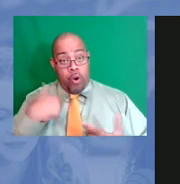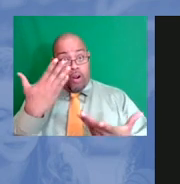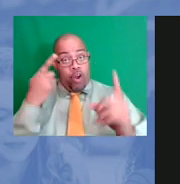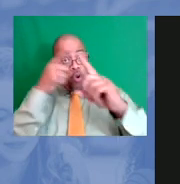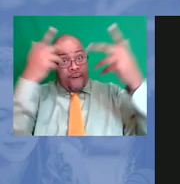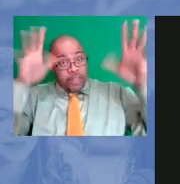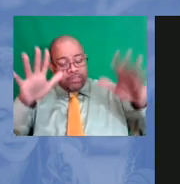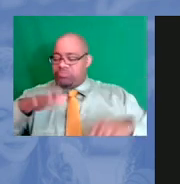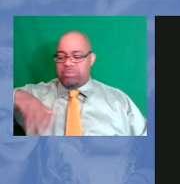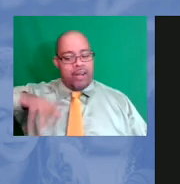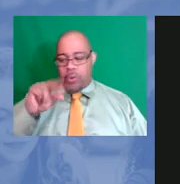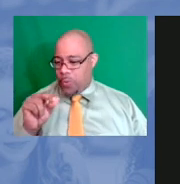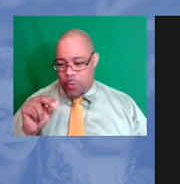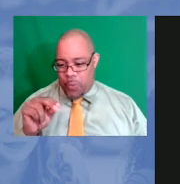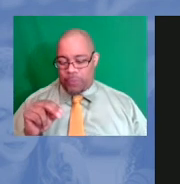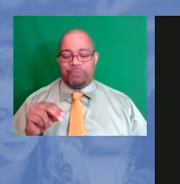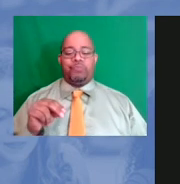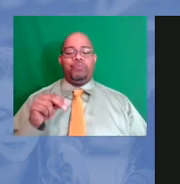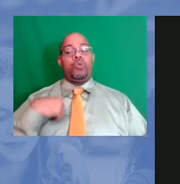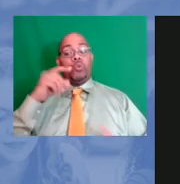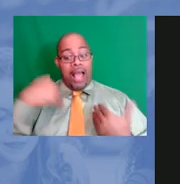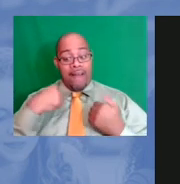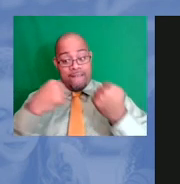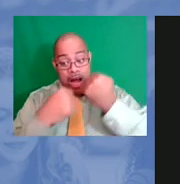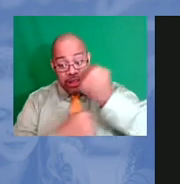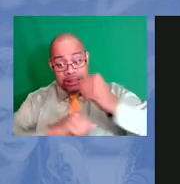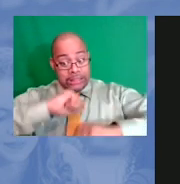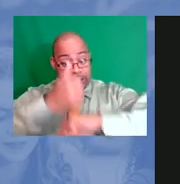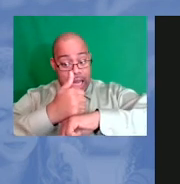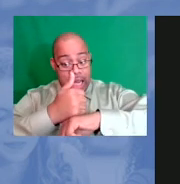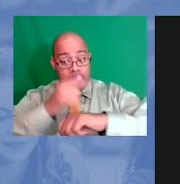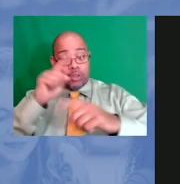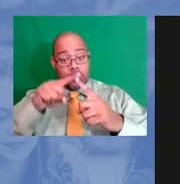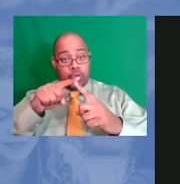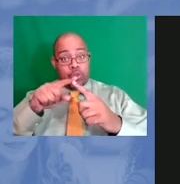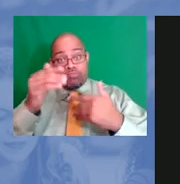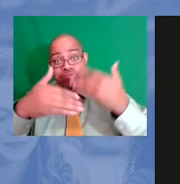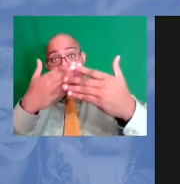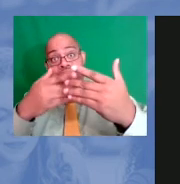BUT DO WE HAVE THE FOUNDATION TO GET WHERE WE NEED TO GET? ABSOLUTELY.